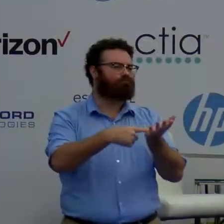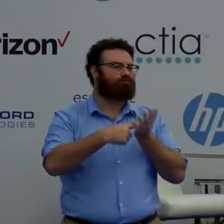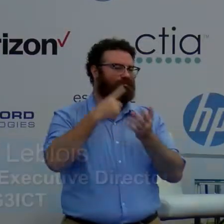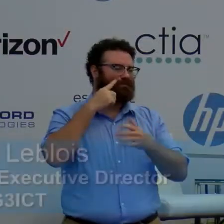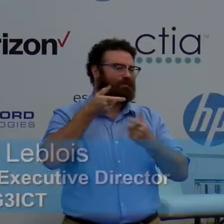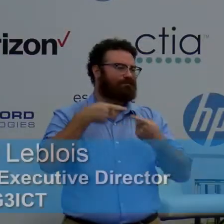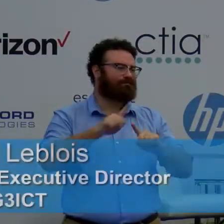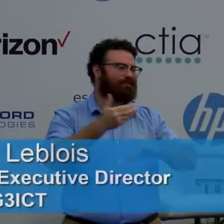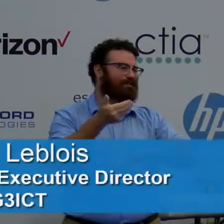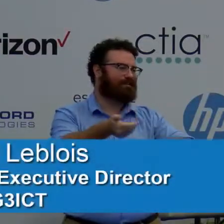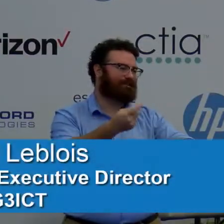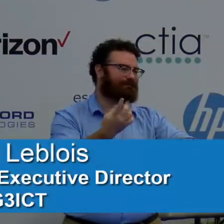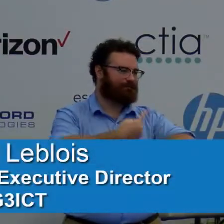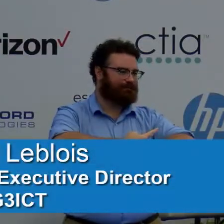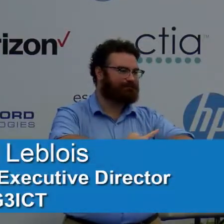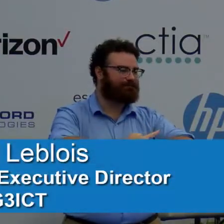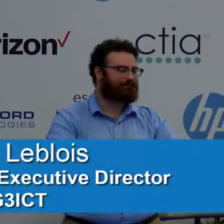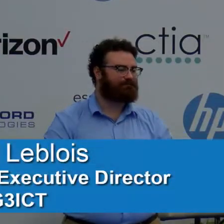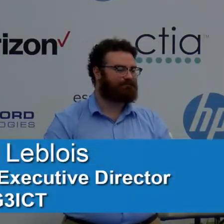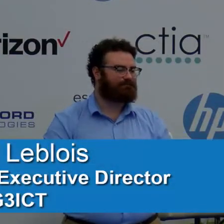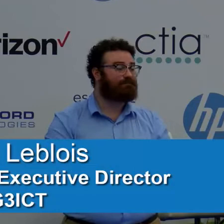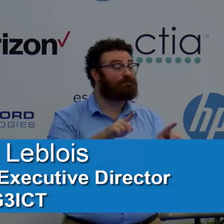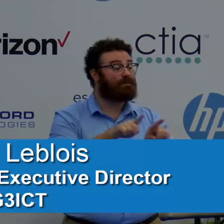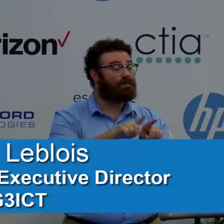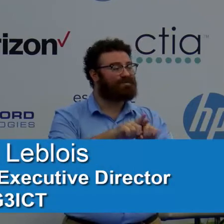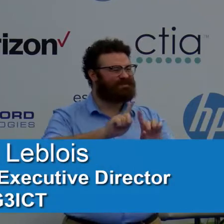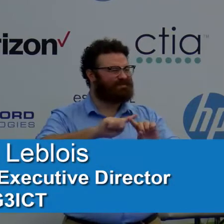Axel Leblois 0:45 This will also be a default meeting with more